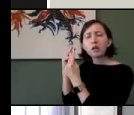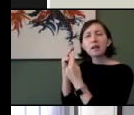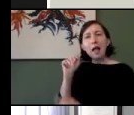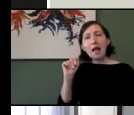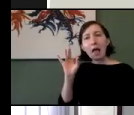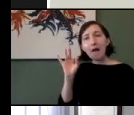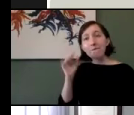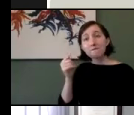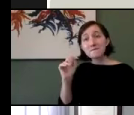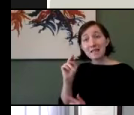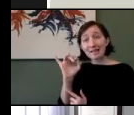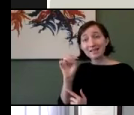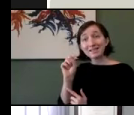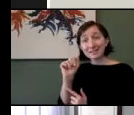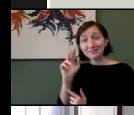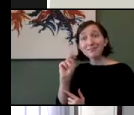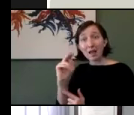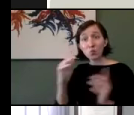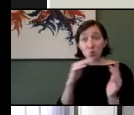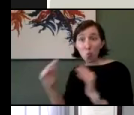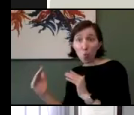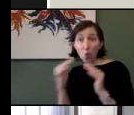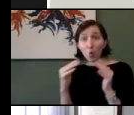in a confinement situation where she couldn't breathe,